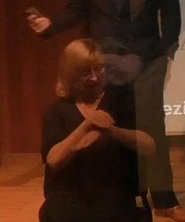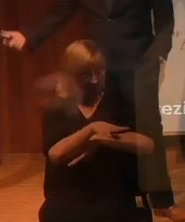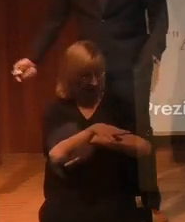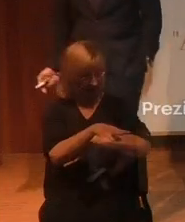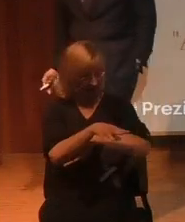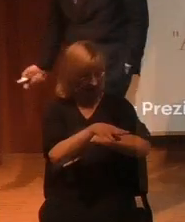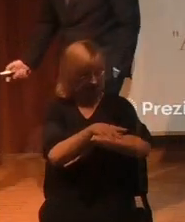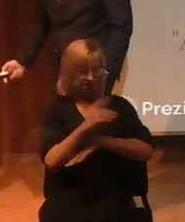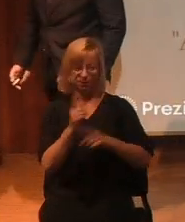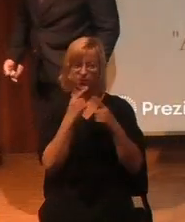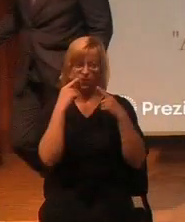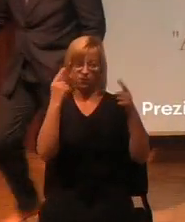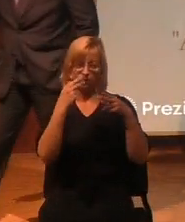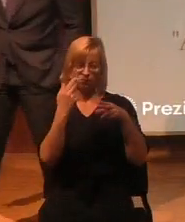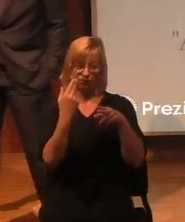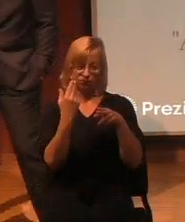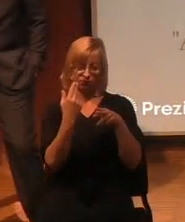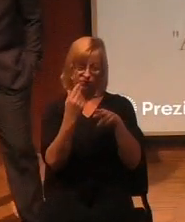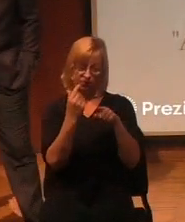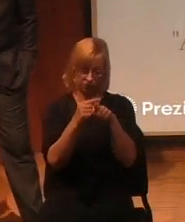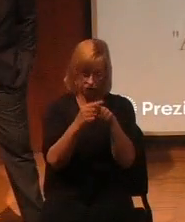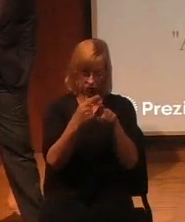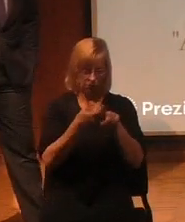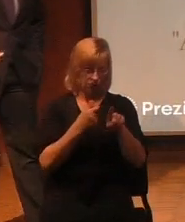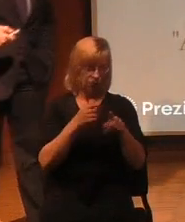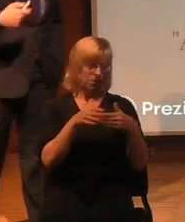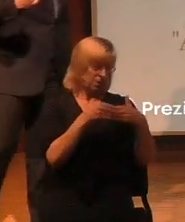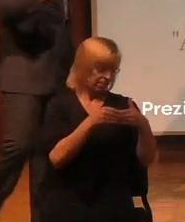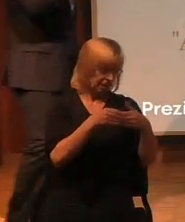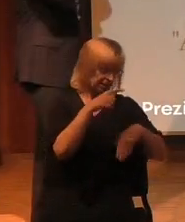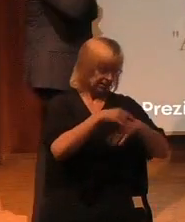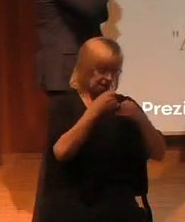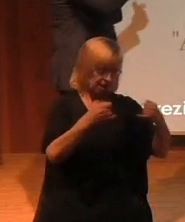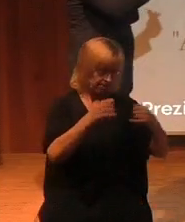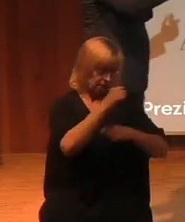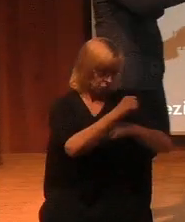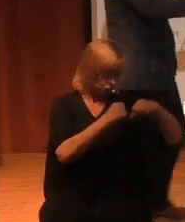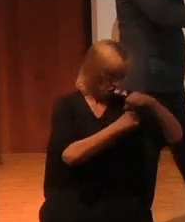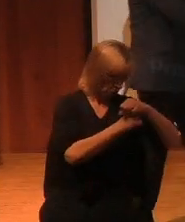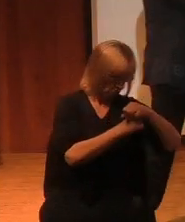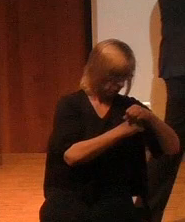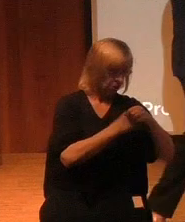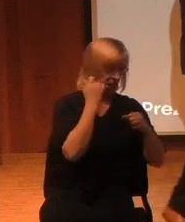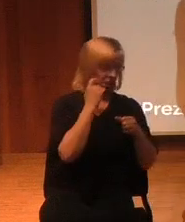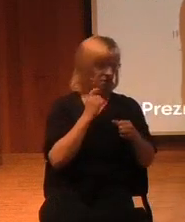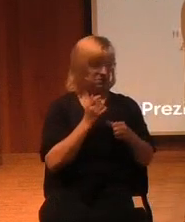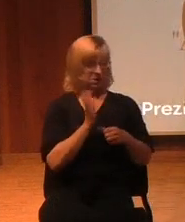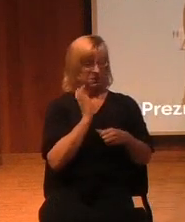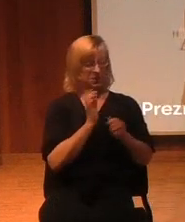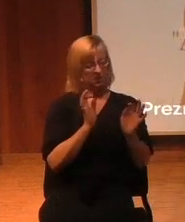of the most famous from the Plastic Timeline structure, which is that you change something small about the past